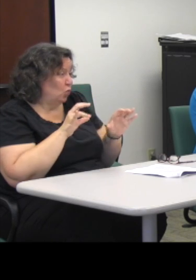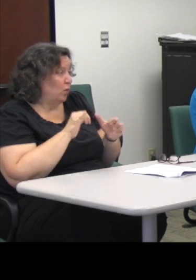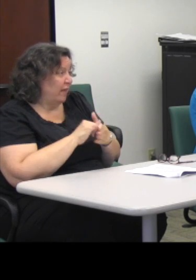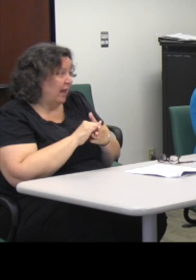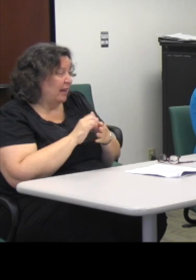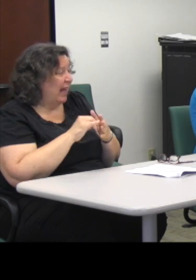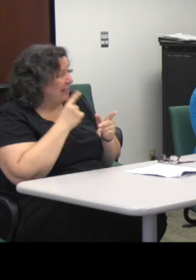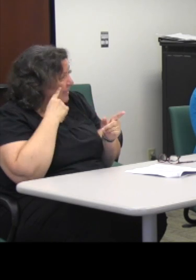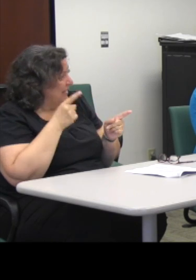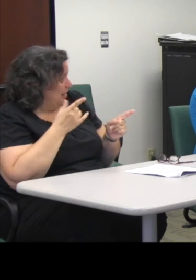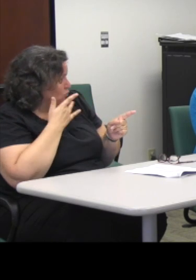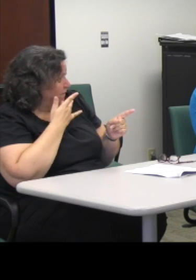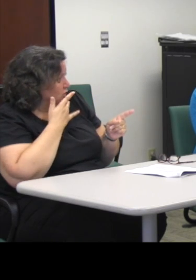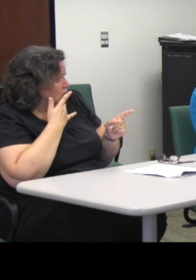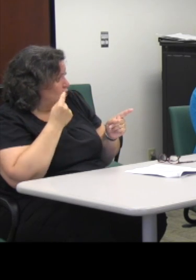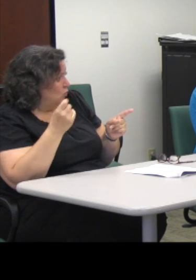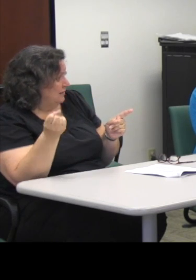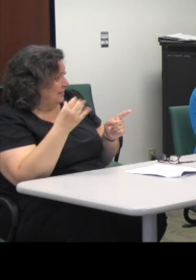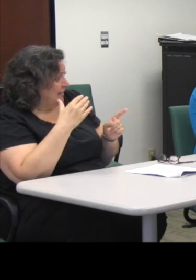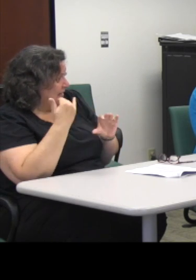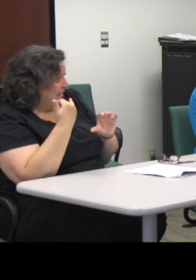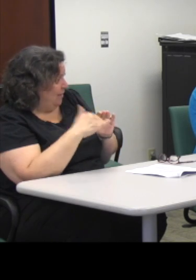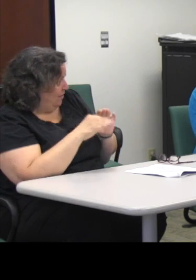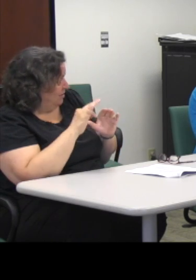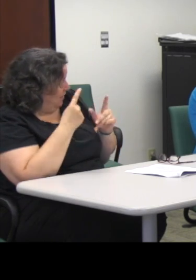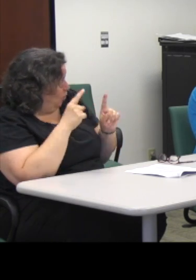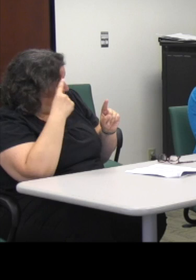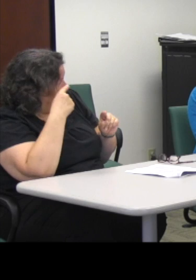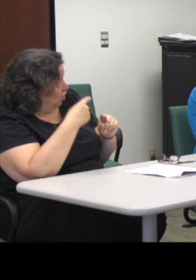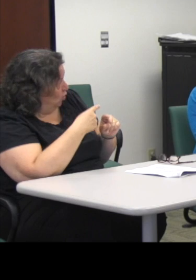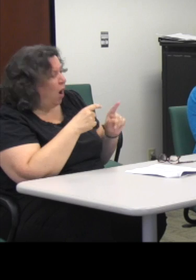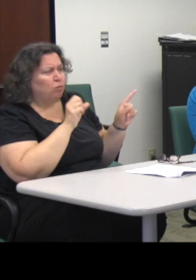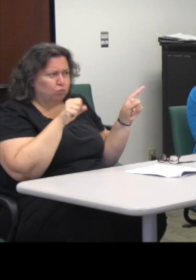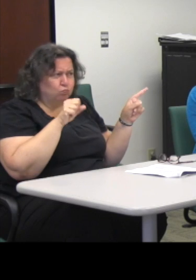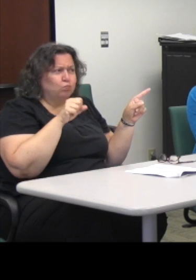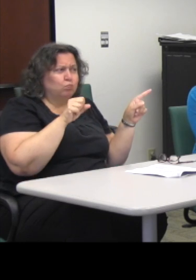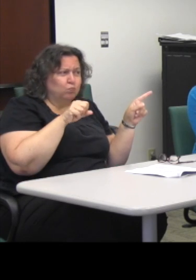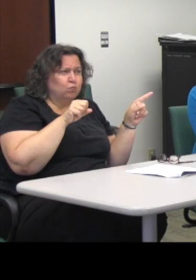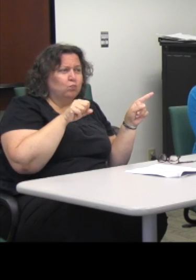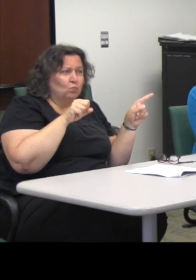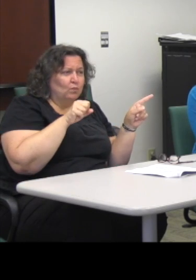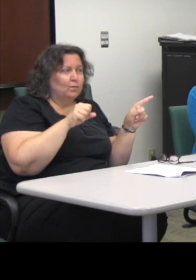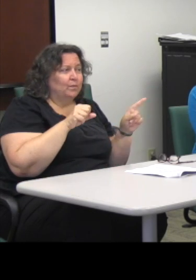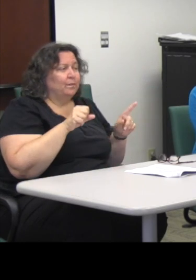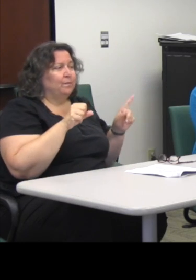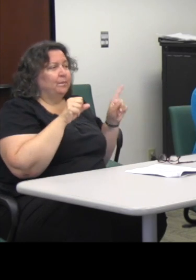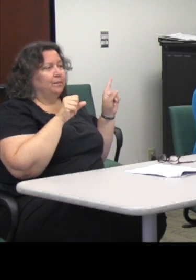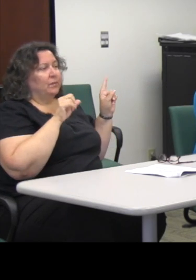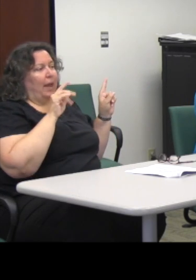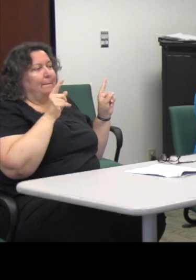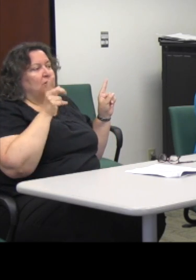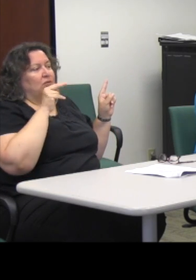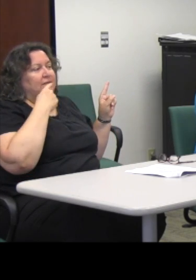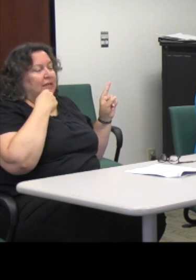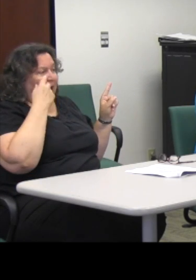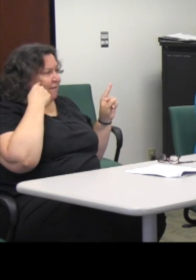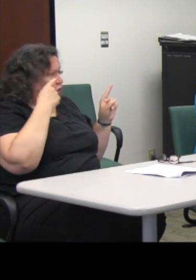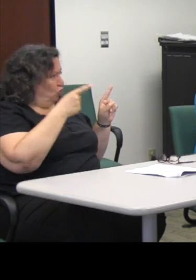And I think he prefers to send e-mails, if that works. Mrs. Paulson: Absolutely! Ms. Lane-Outlaw: And I've heard he's a really hard worker.